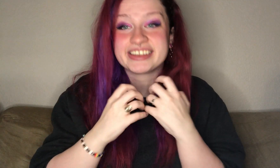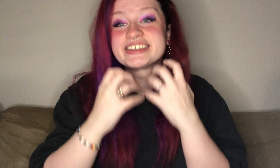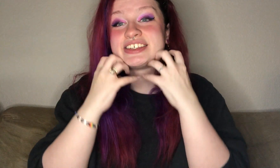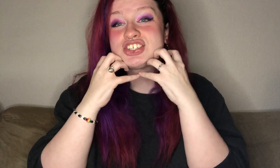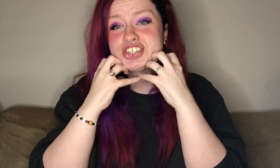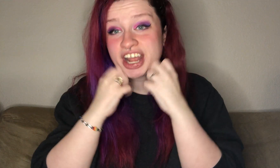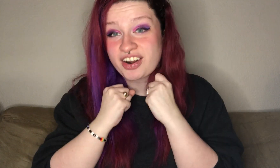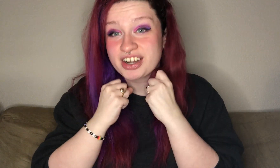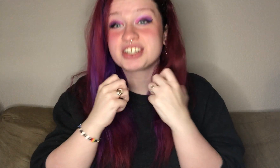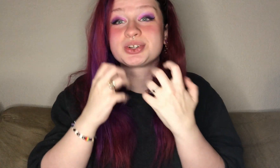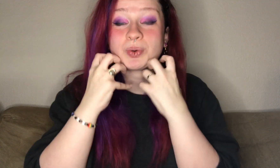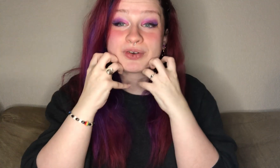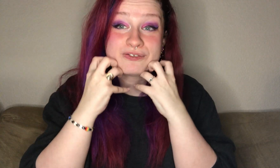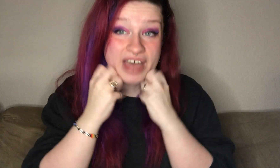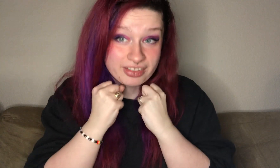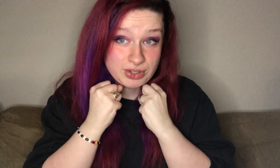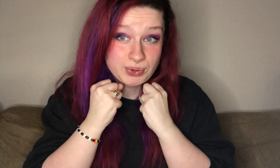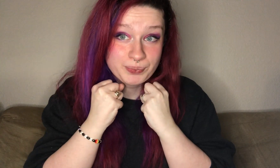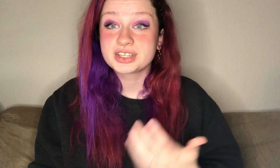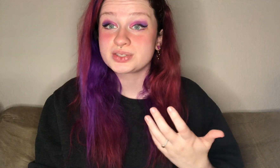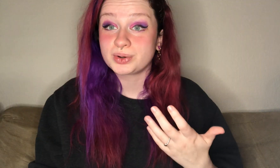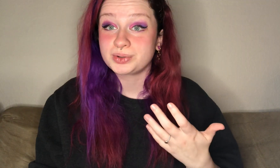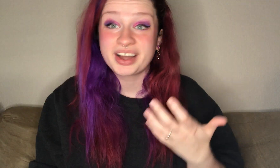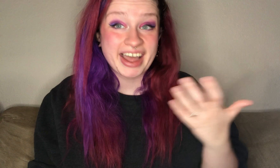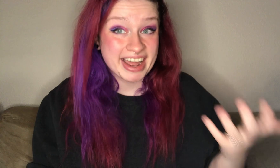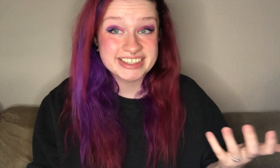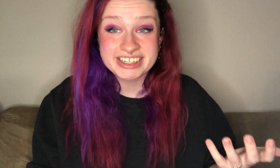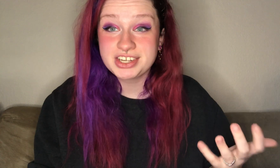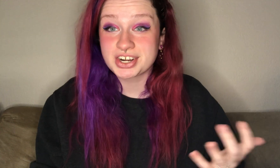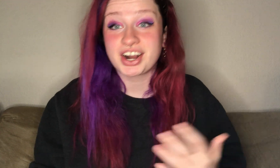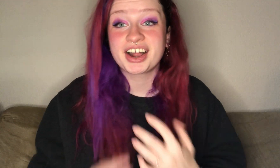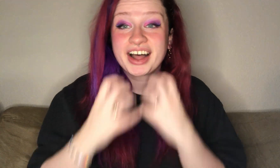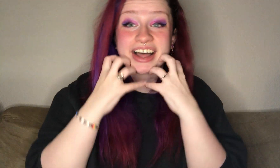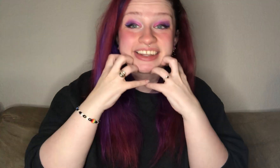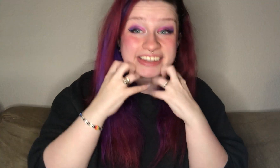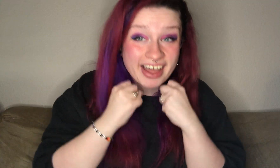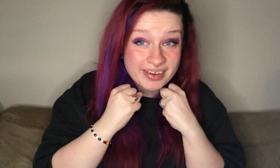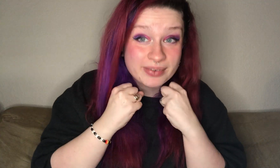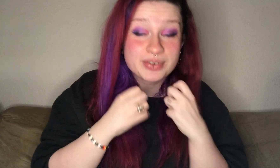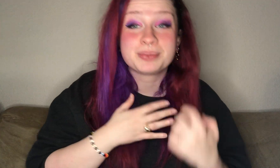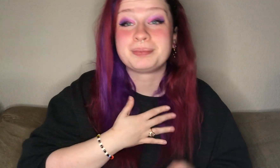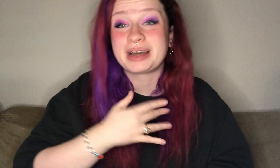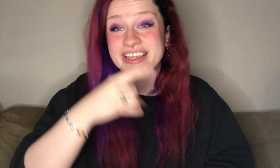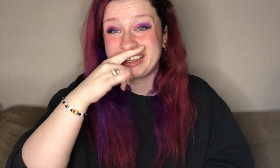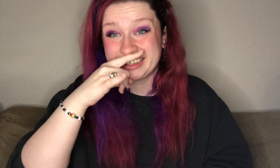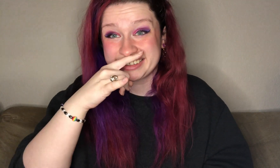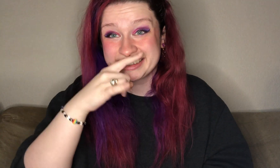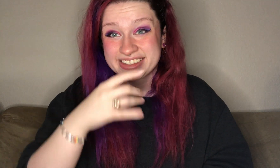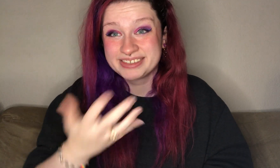this is cherish or value so as a teacher i love my kids